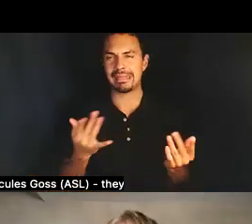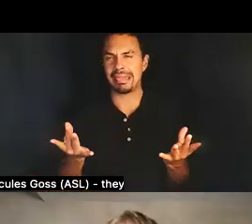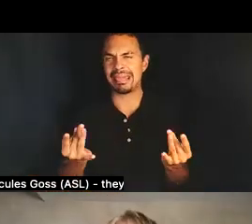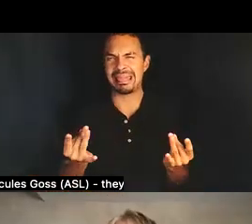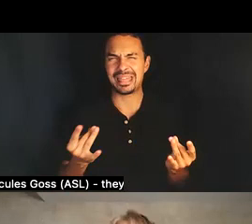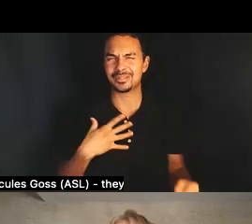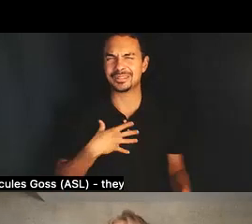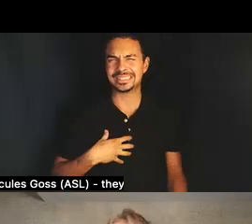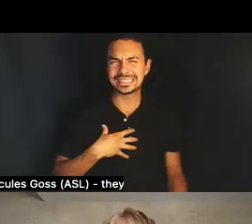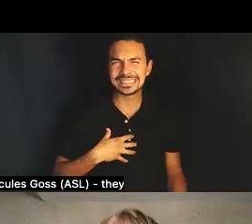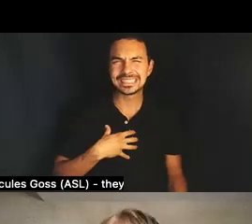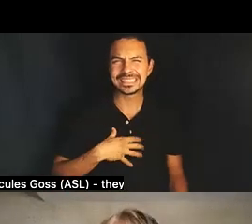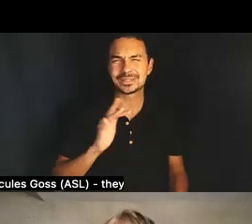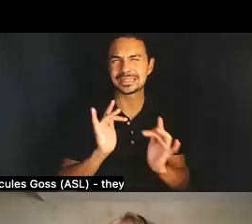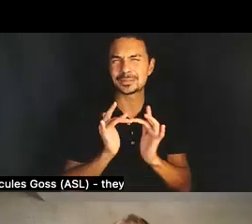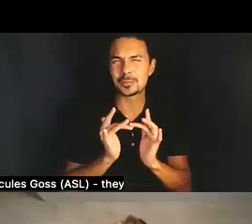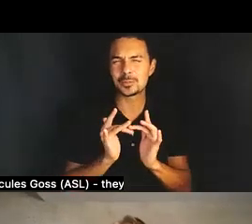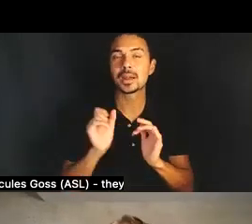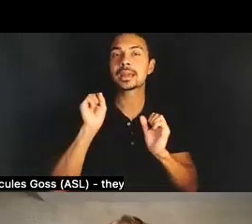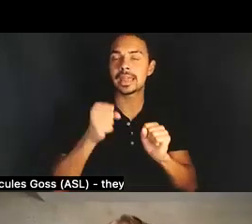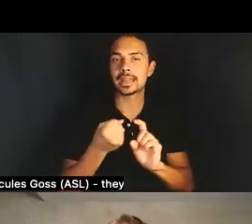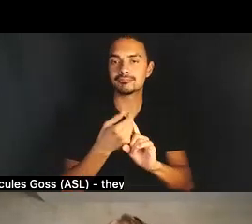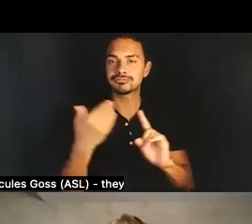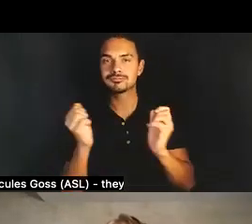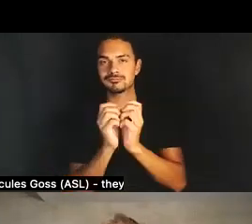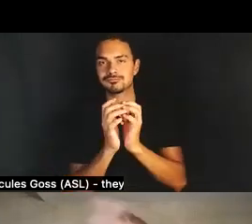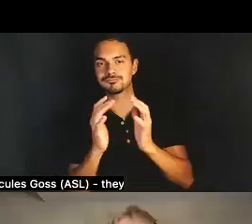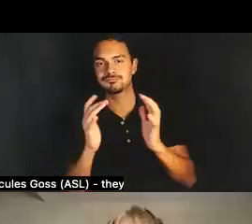there are ways to network that do not have to feel achy